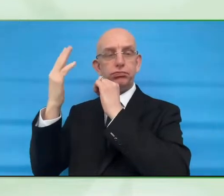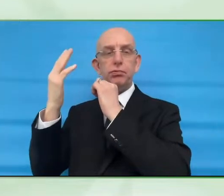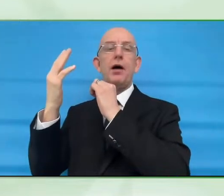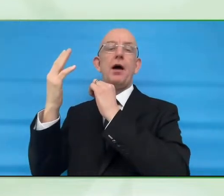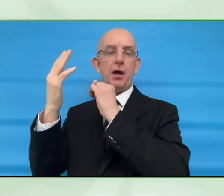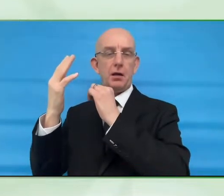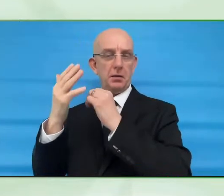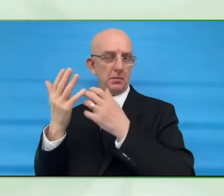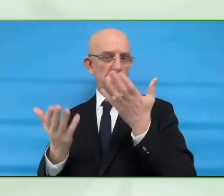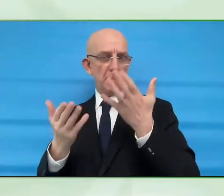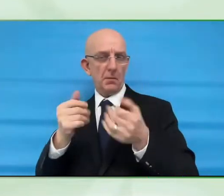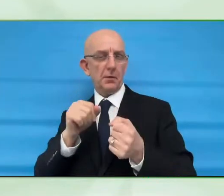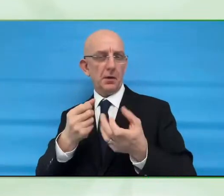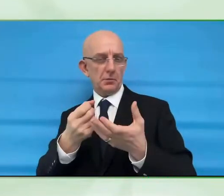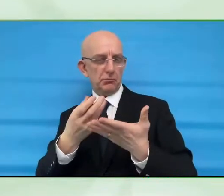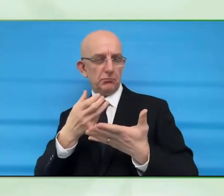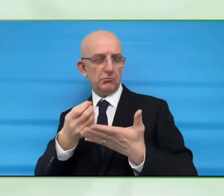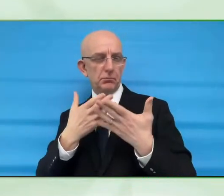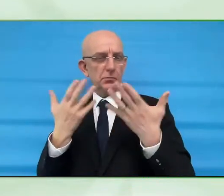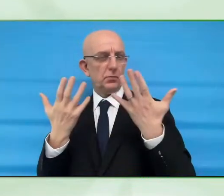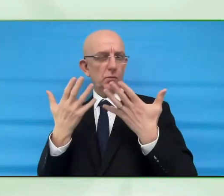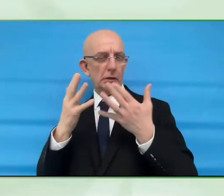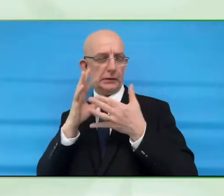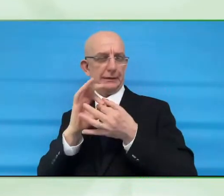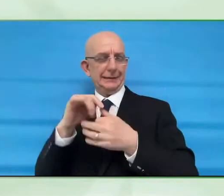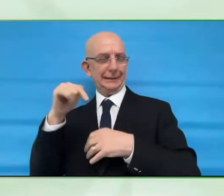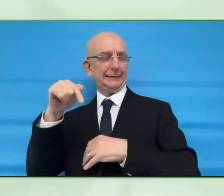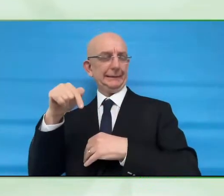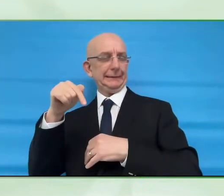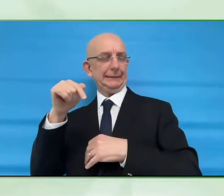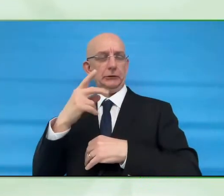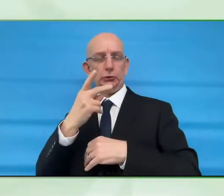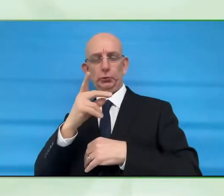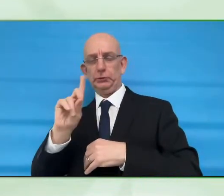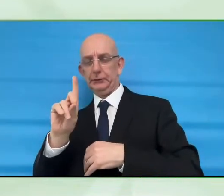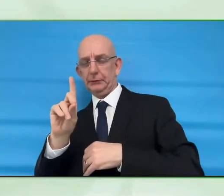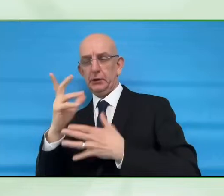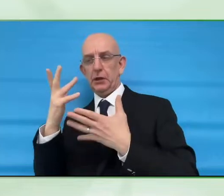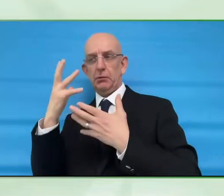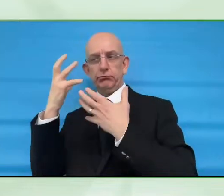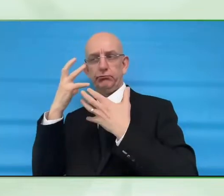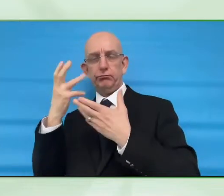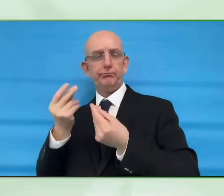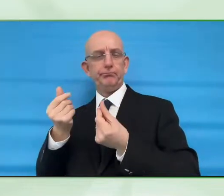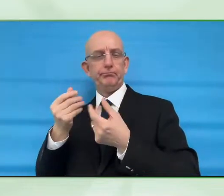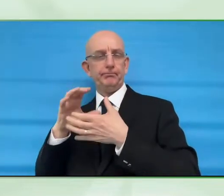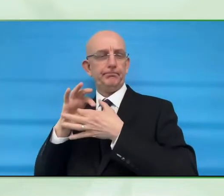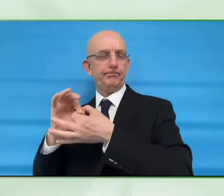examples and getting more scientists to create we can build the best ways of doing it and catch up with our initial approaches.